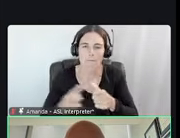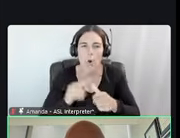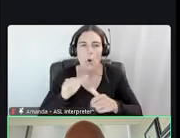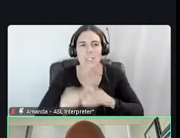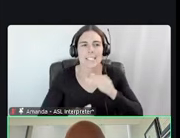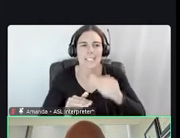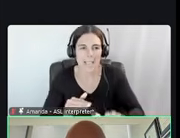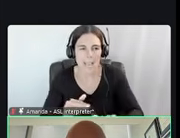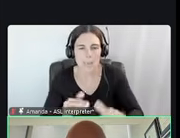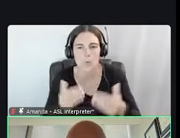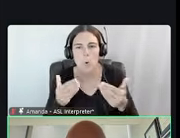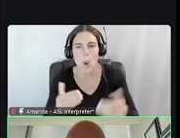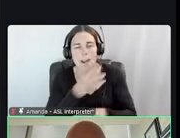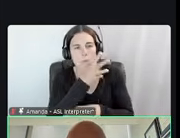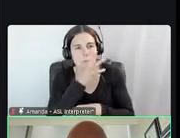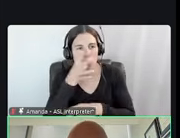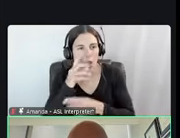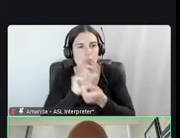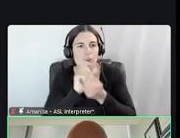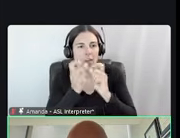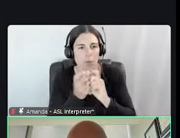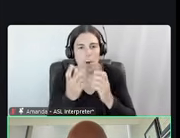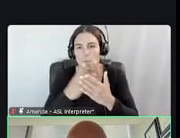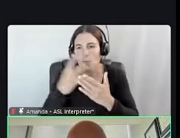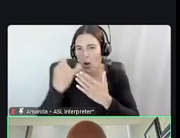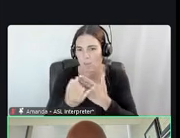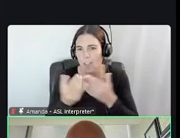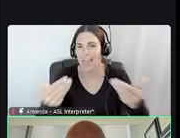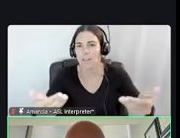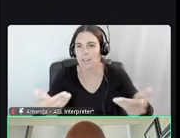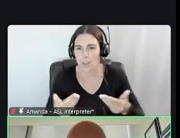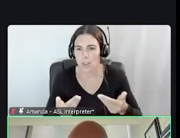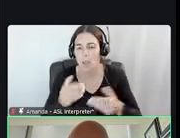the rural health transformation project and its introduction of the roots hubs. I'm not going